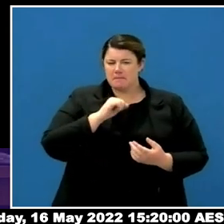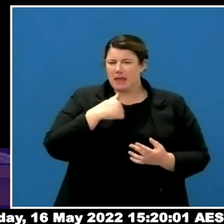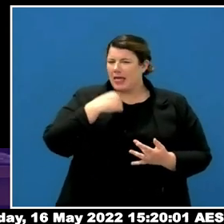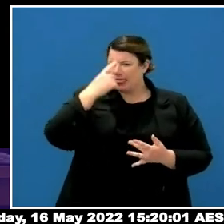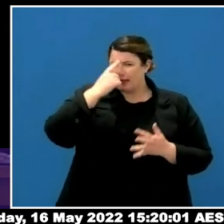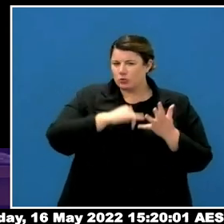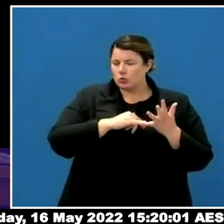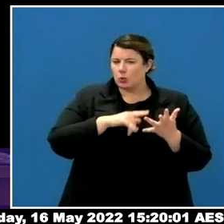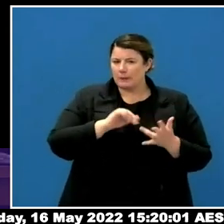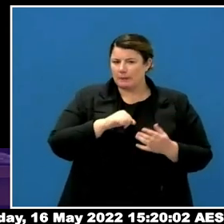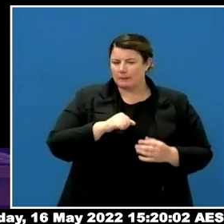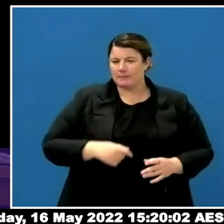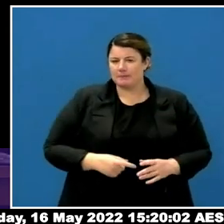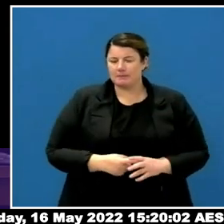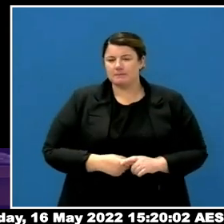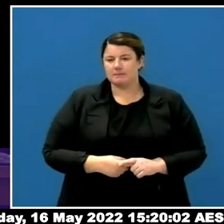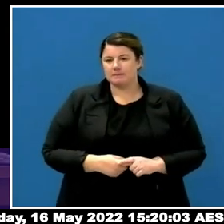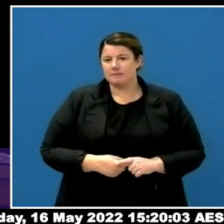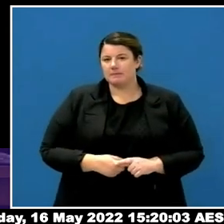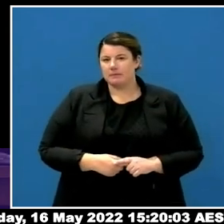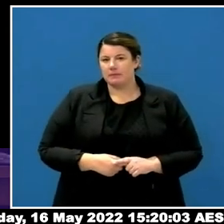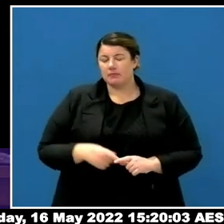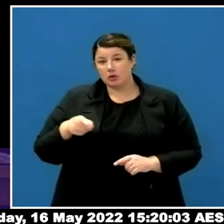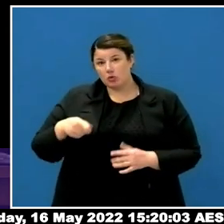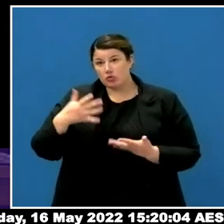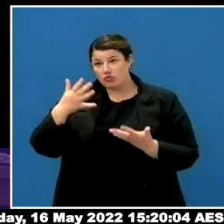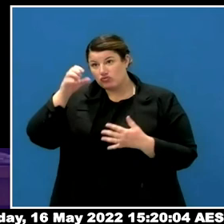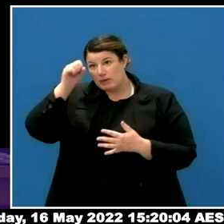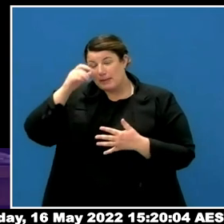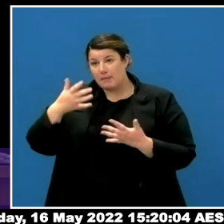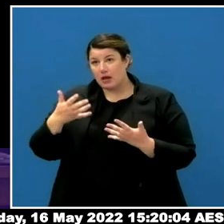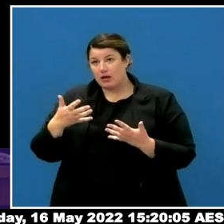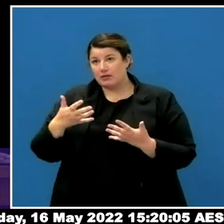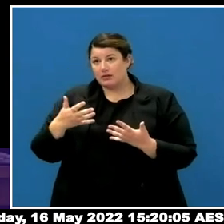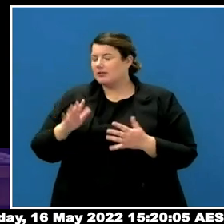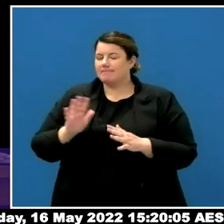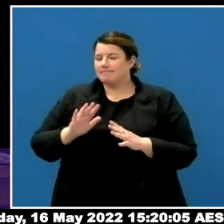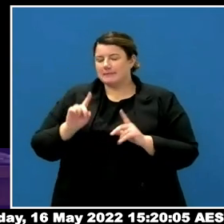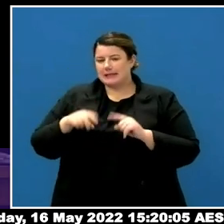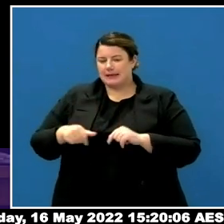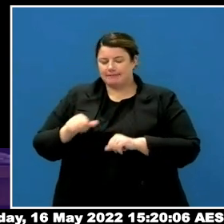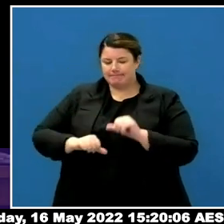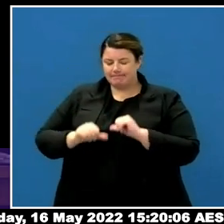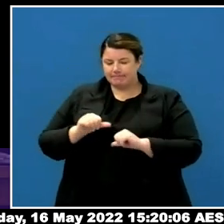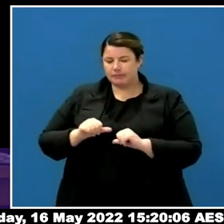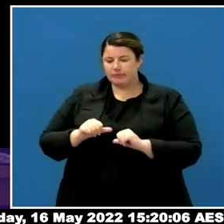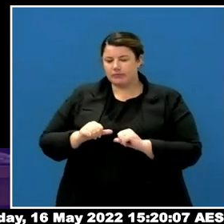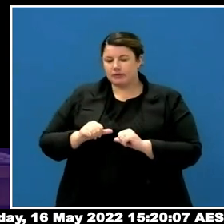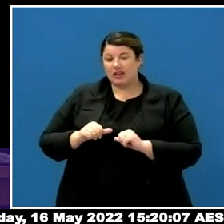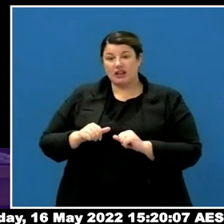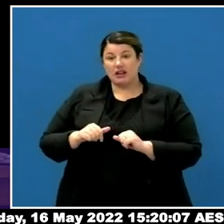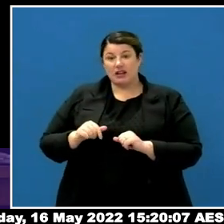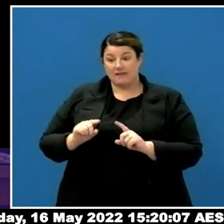Do you recall on any of the occasions - I withdraw that. On this first occasion, do you recall the business development officer or a Team Leader